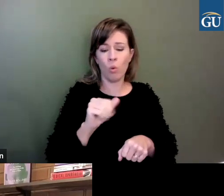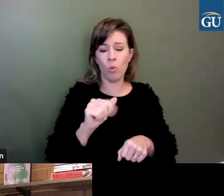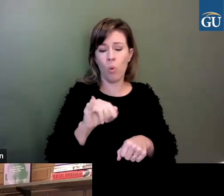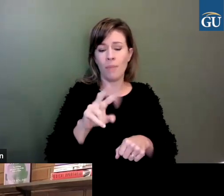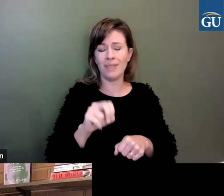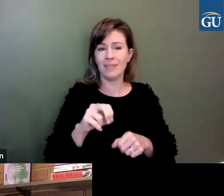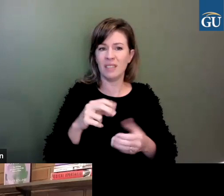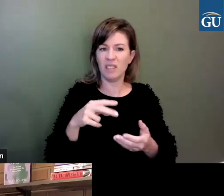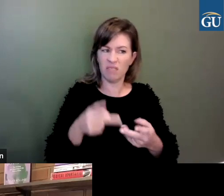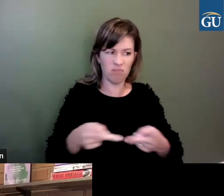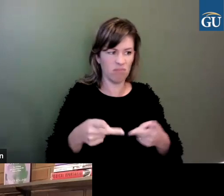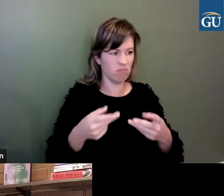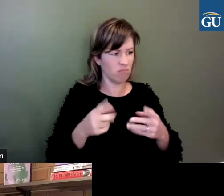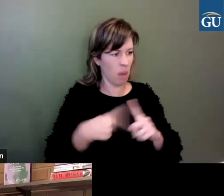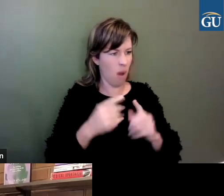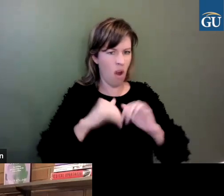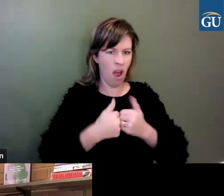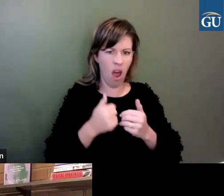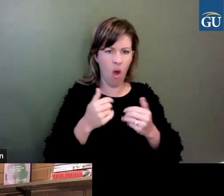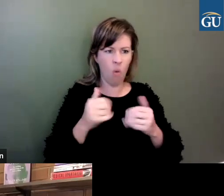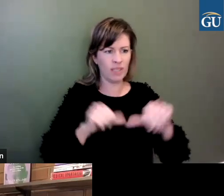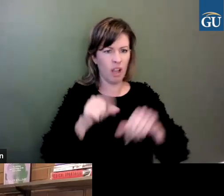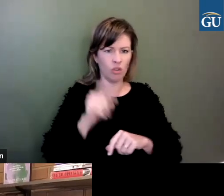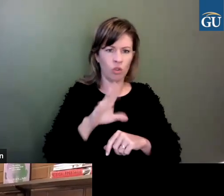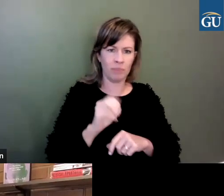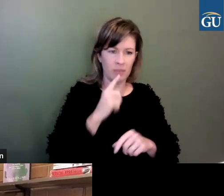should be. It should already have this. So I just want to